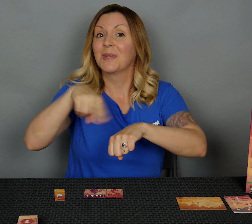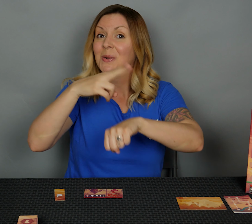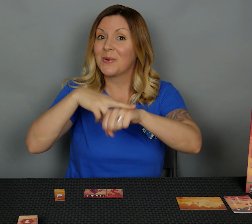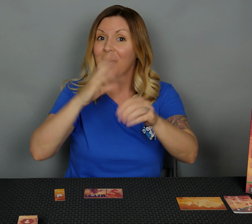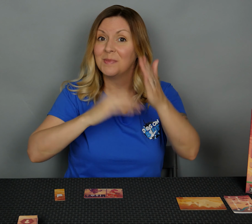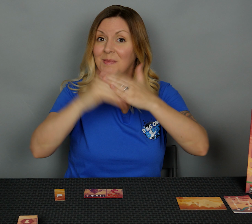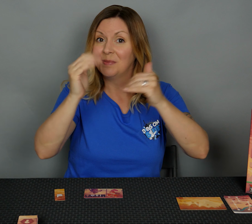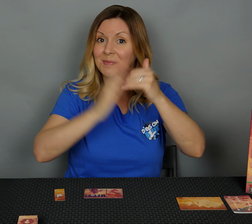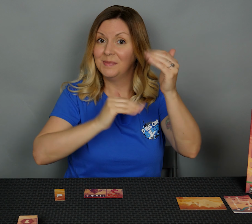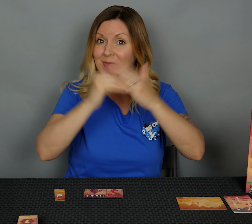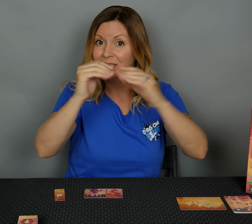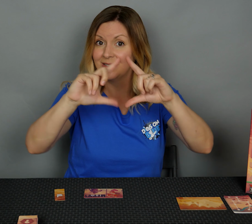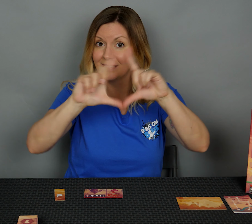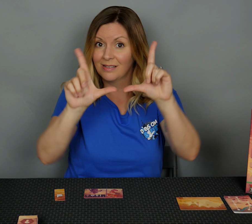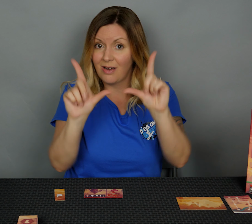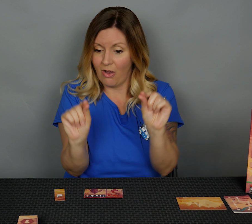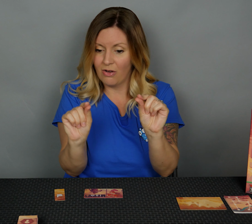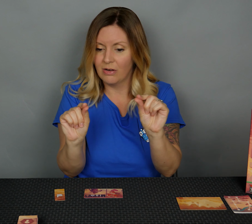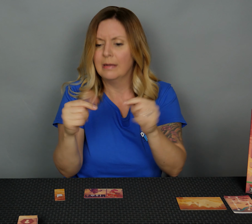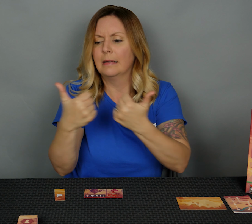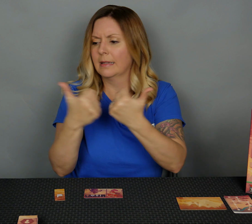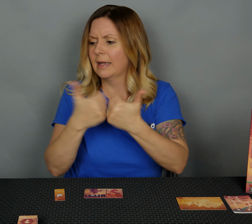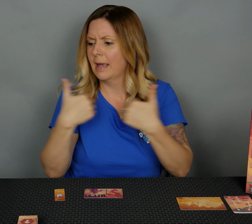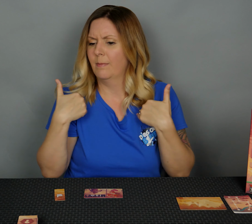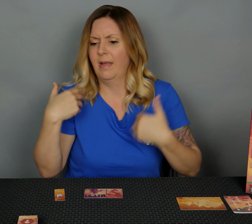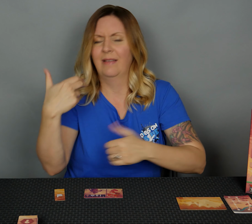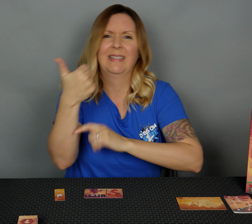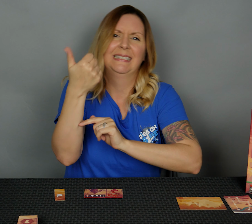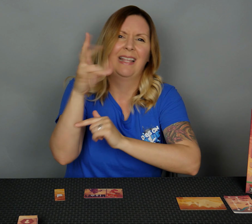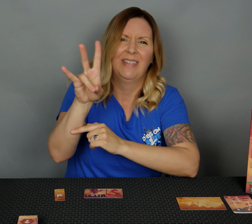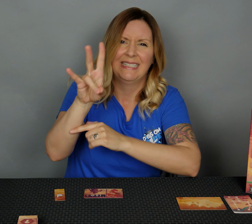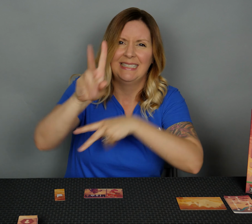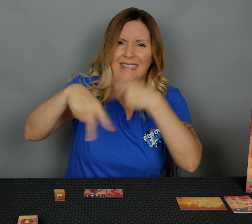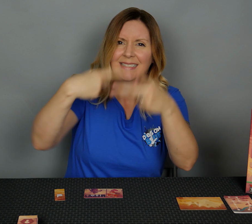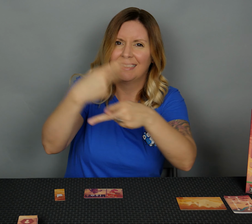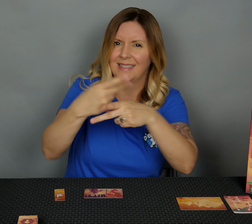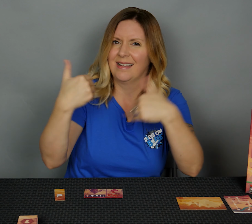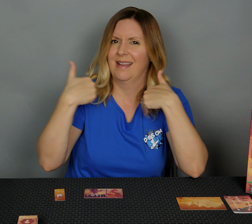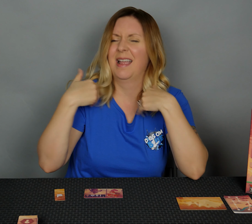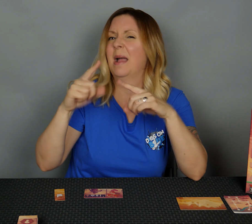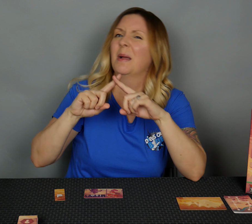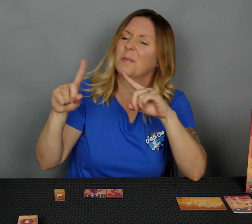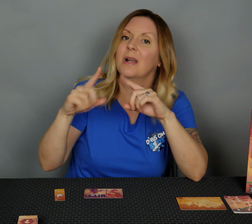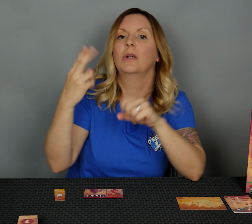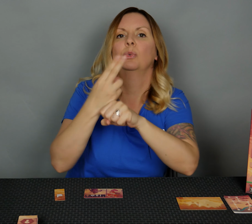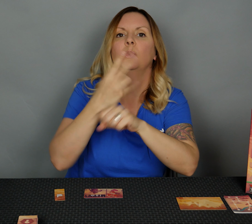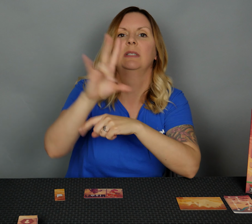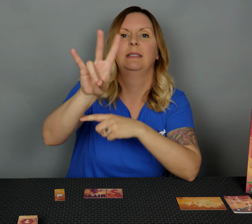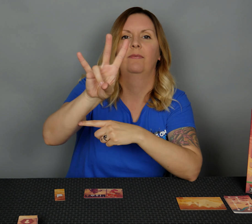The game includes 17 types of normal building cards, but you only use 7 for the game.